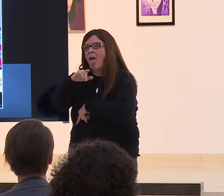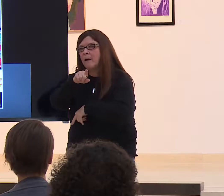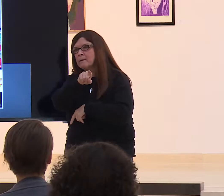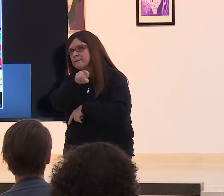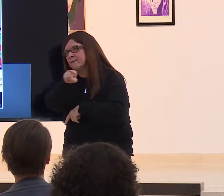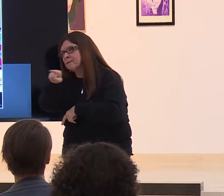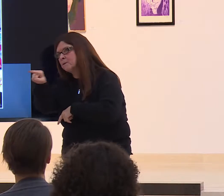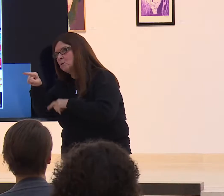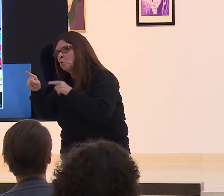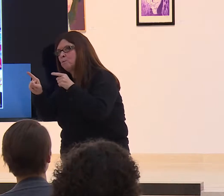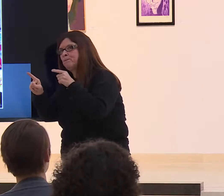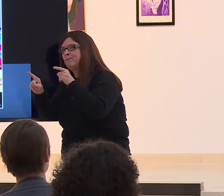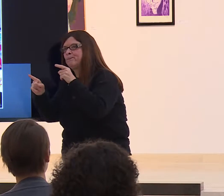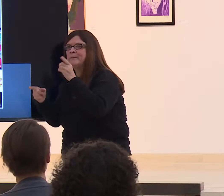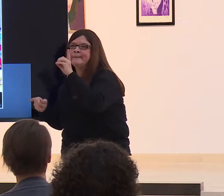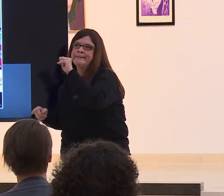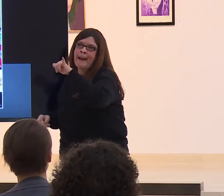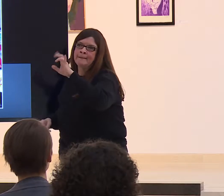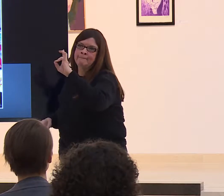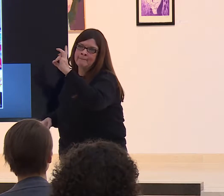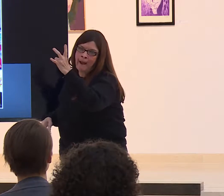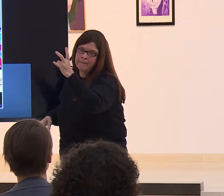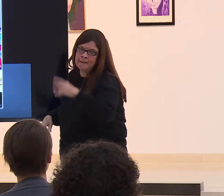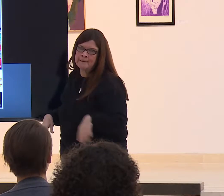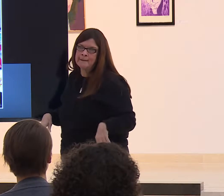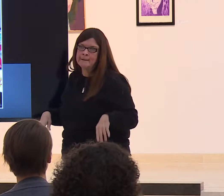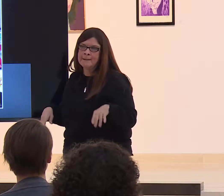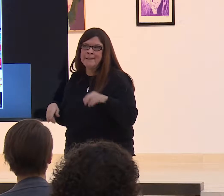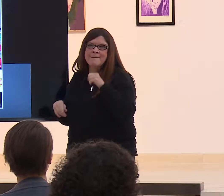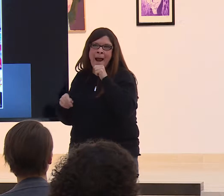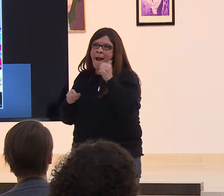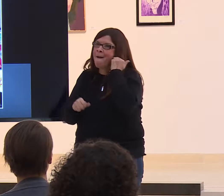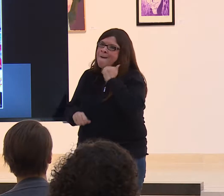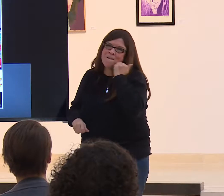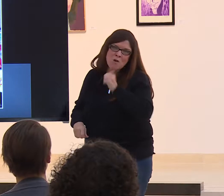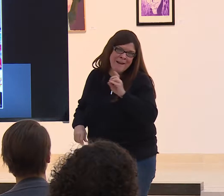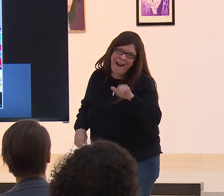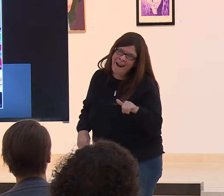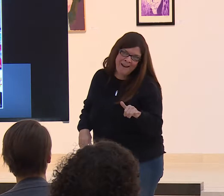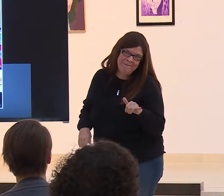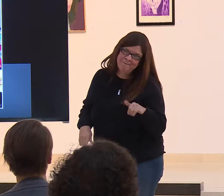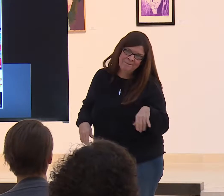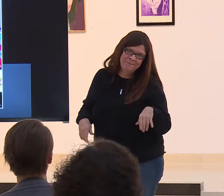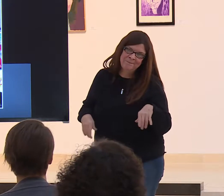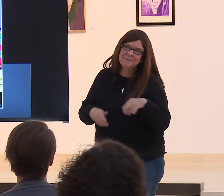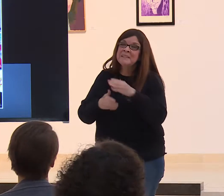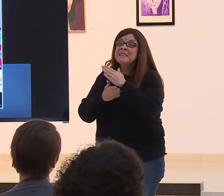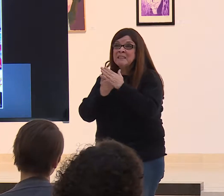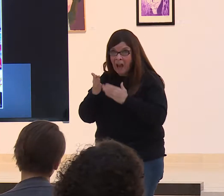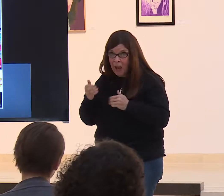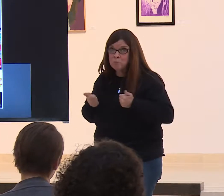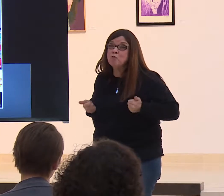Some people would get their first work done on Day 1 and then not do another one until Day 7.